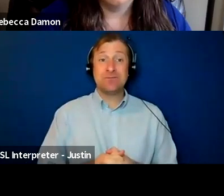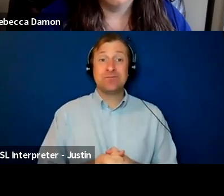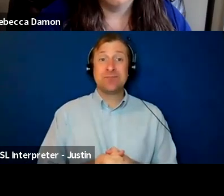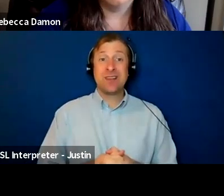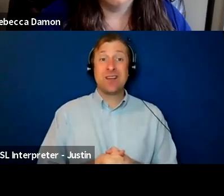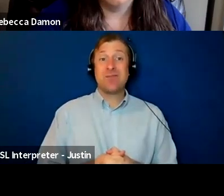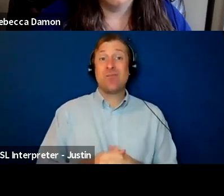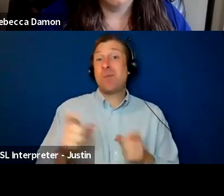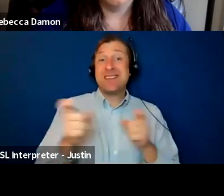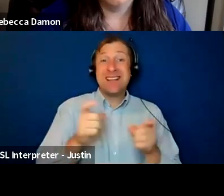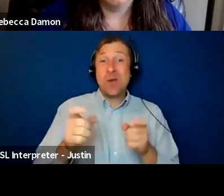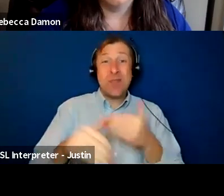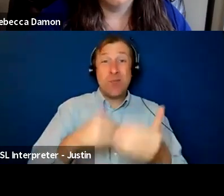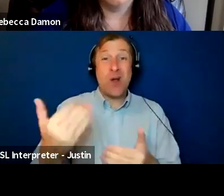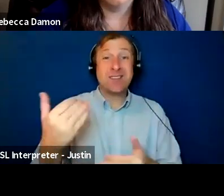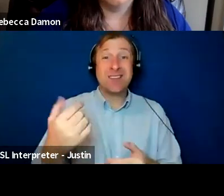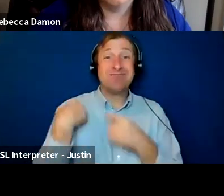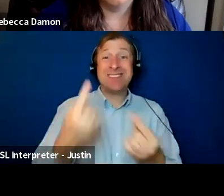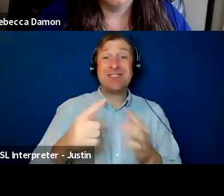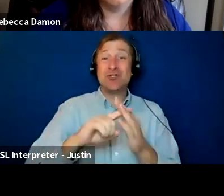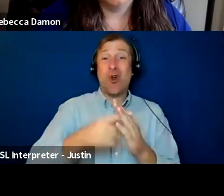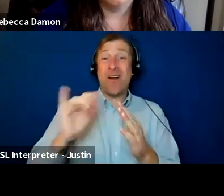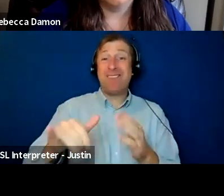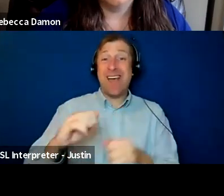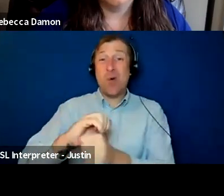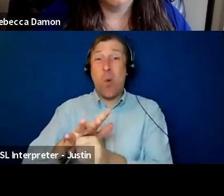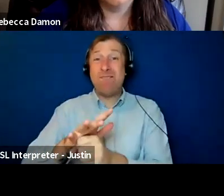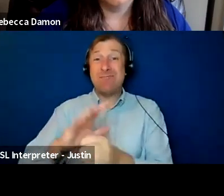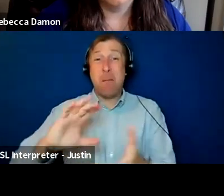since the start of the pandemic, but really in earnest, to develop these safety protocols,